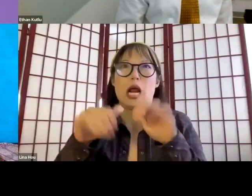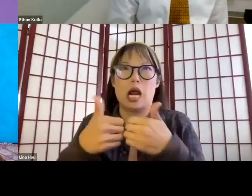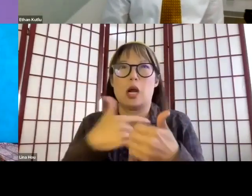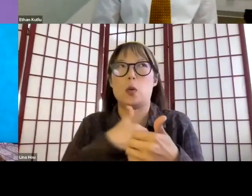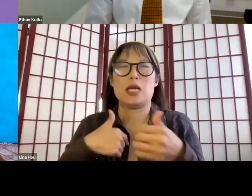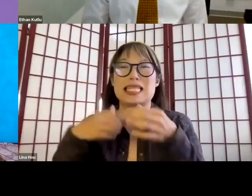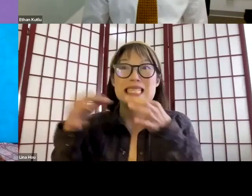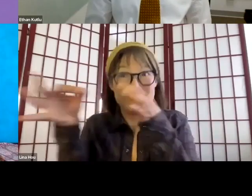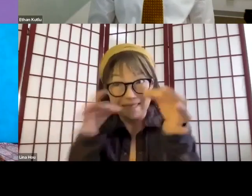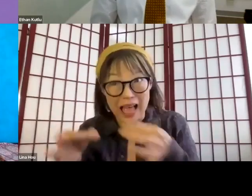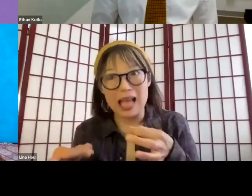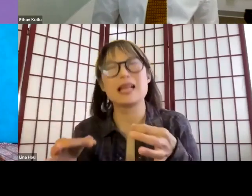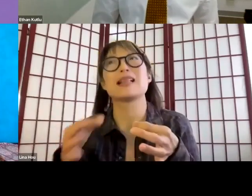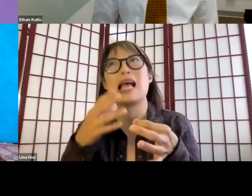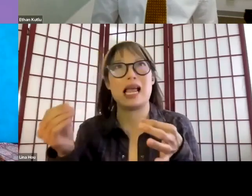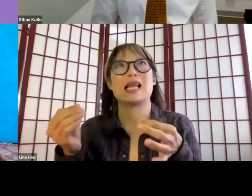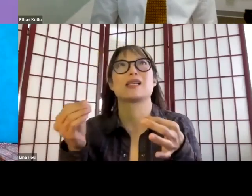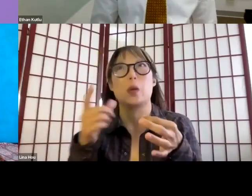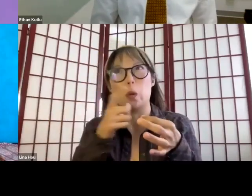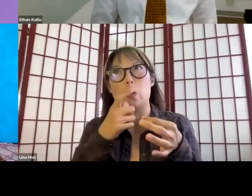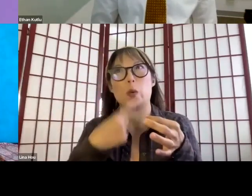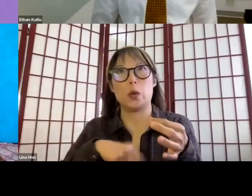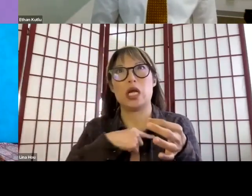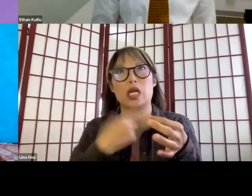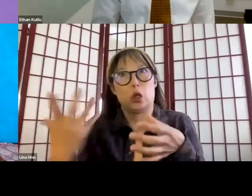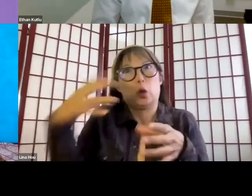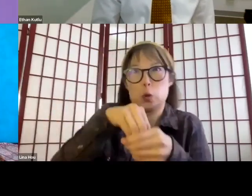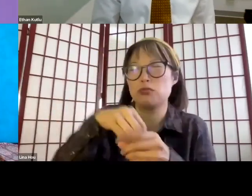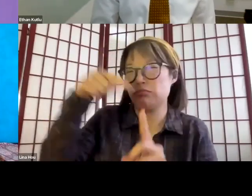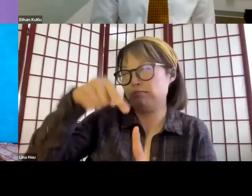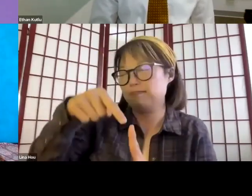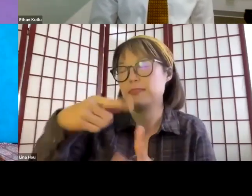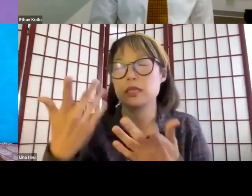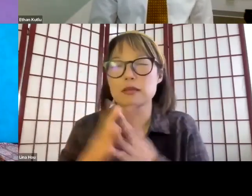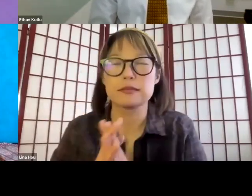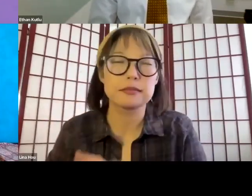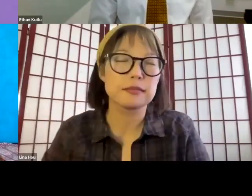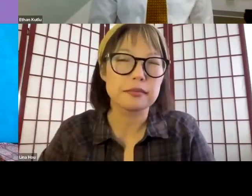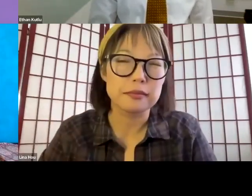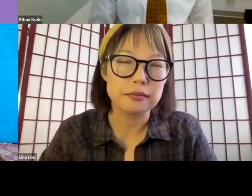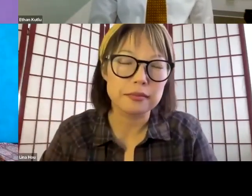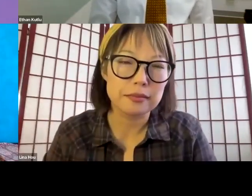the important thing is how we define and who we include in this definition.